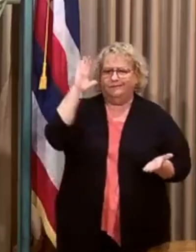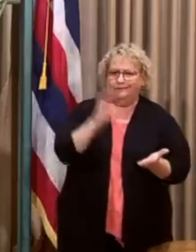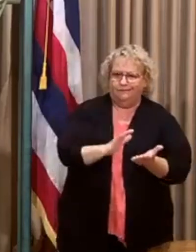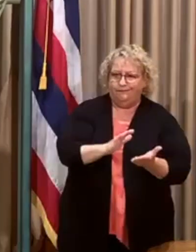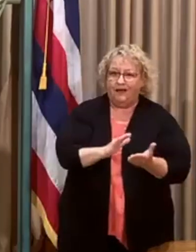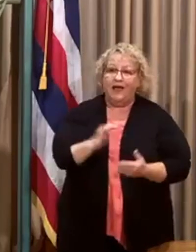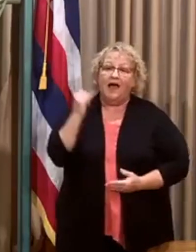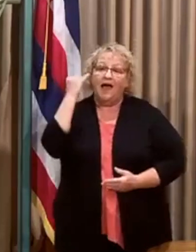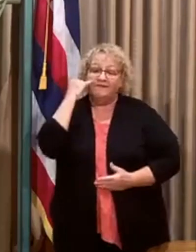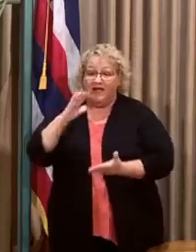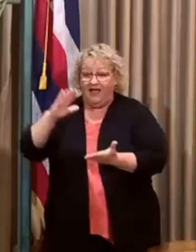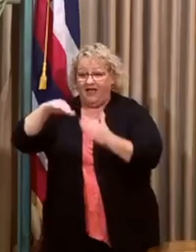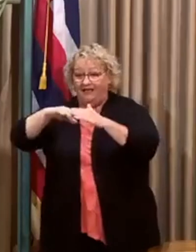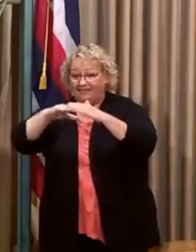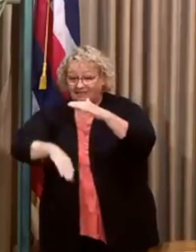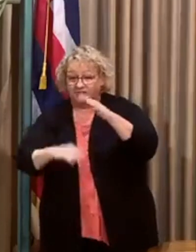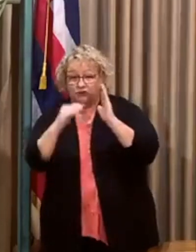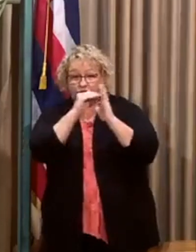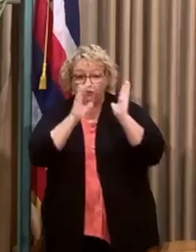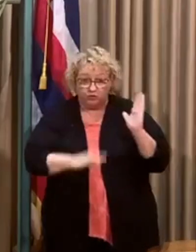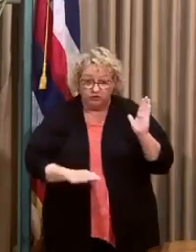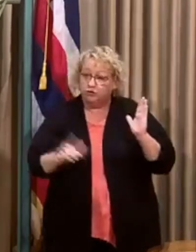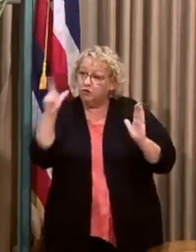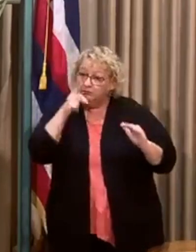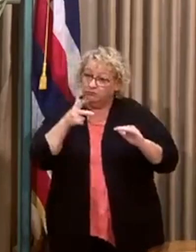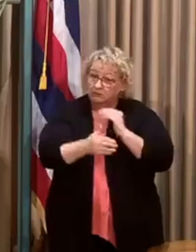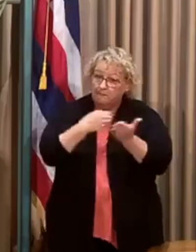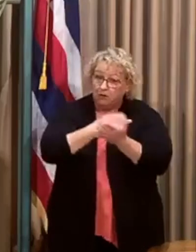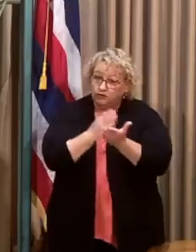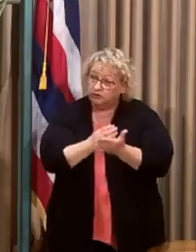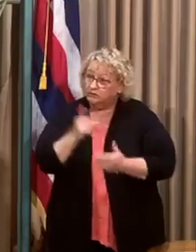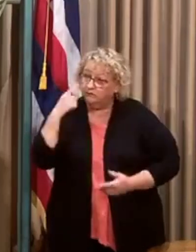or if there are budget cuts? Lassner: Well, absolutely.